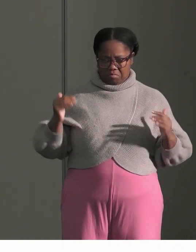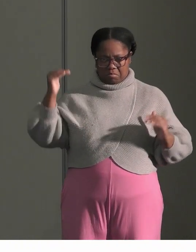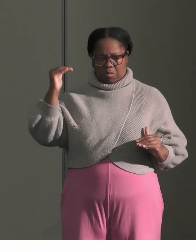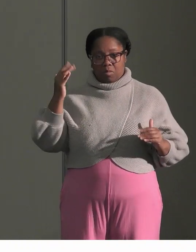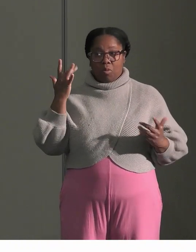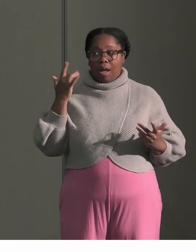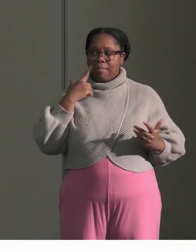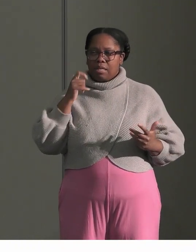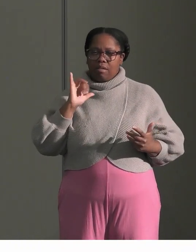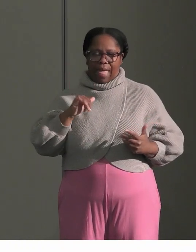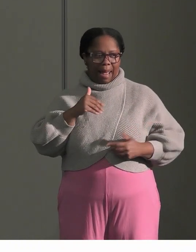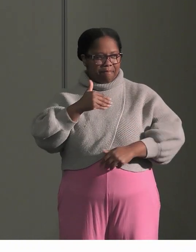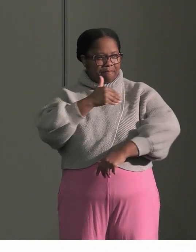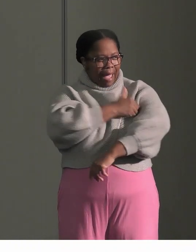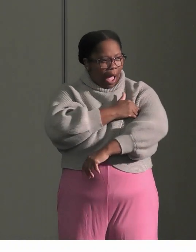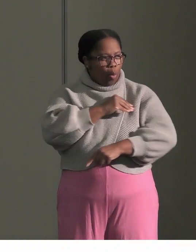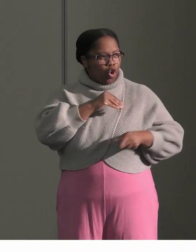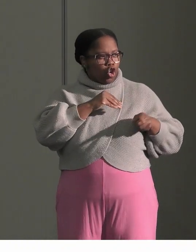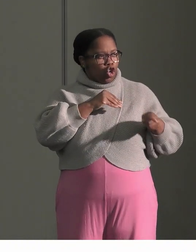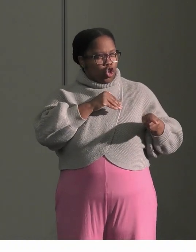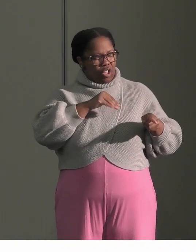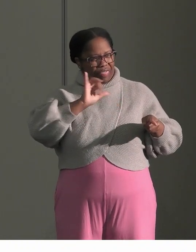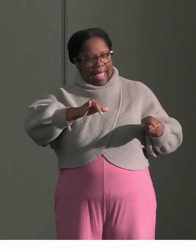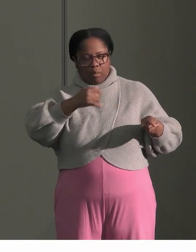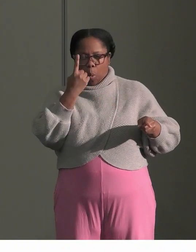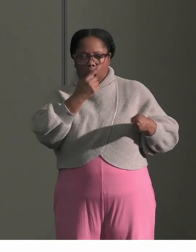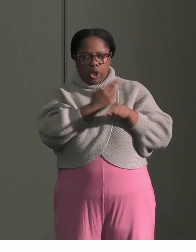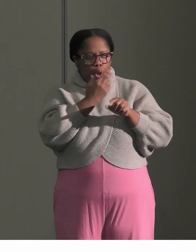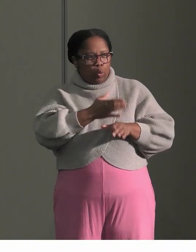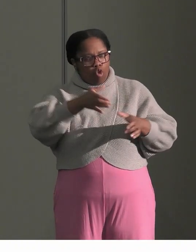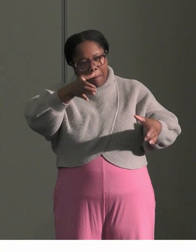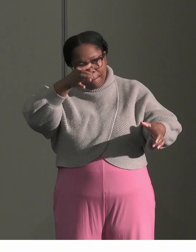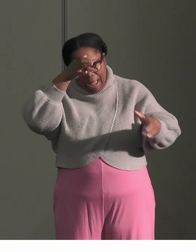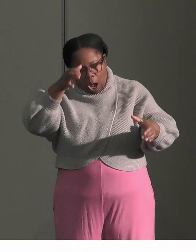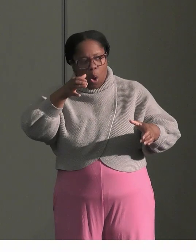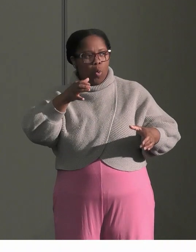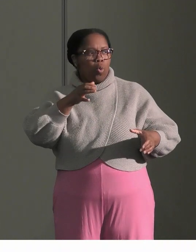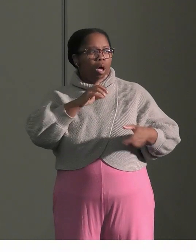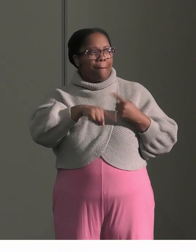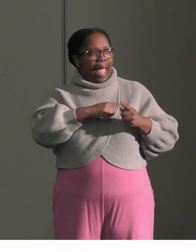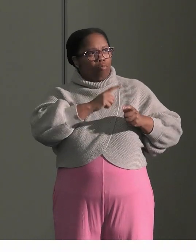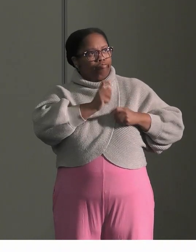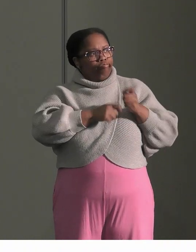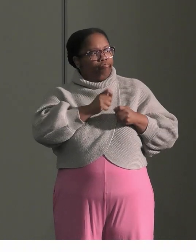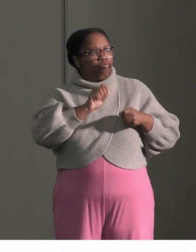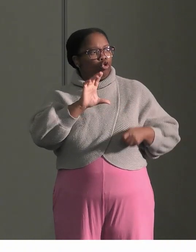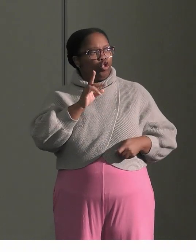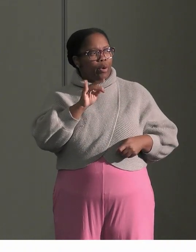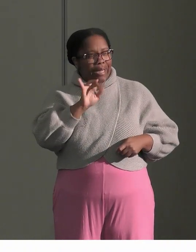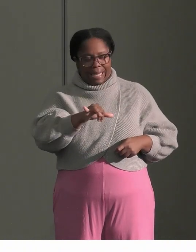that knew a lot about the space. There is a lot that he could give. That our assistive technology